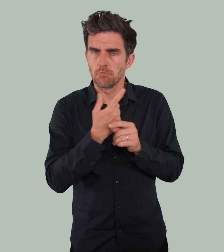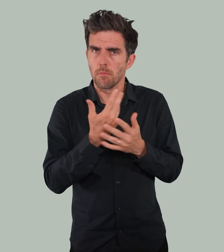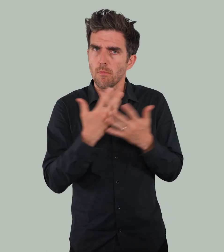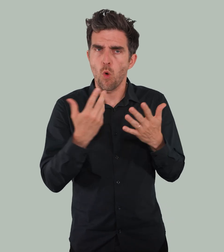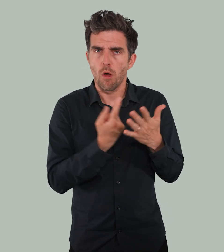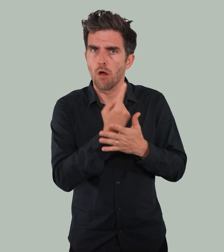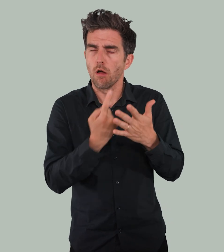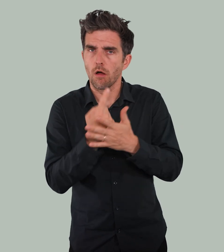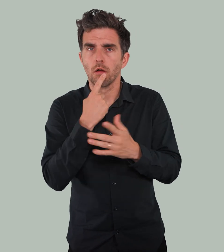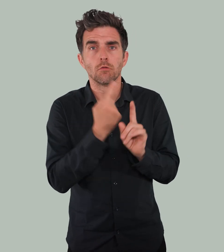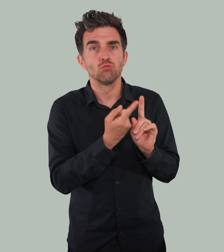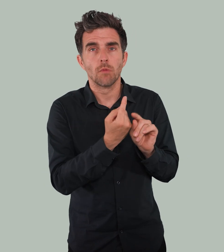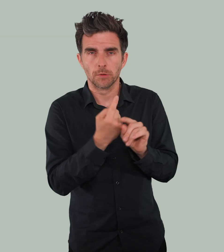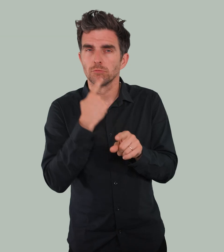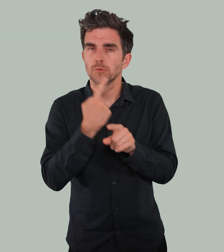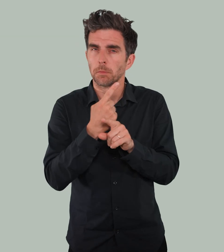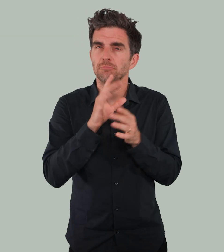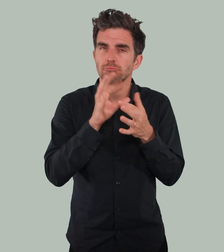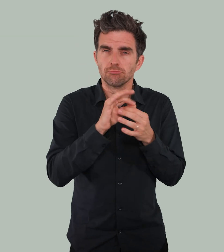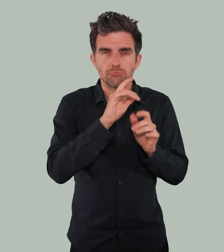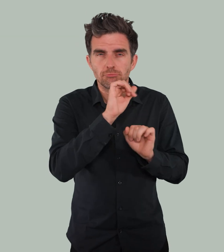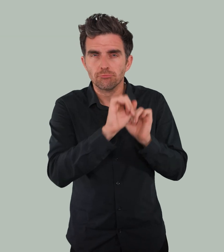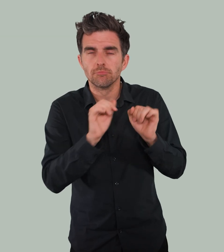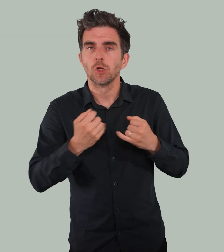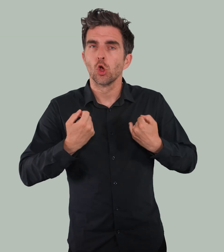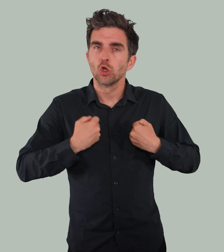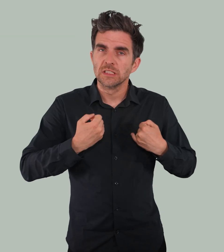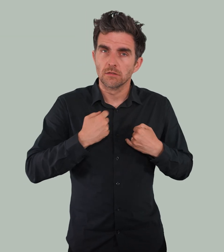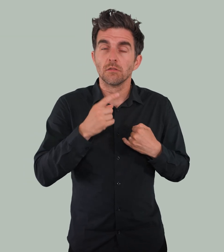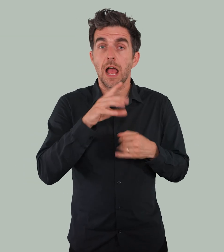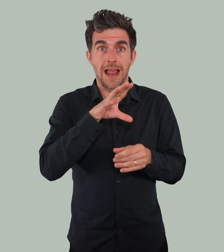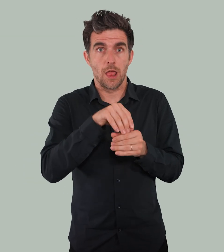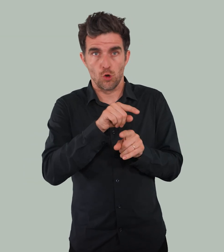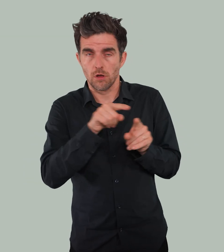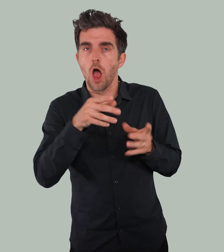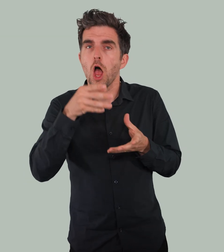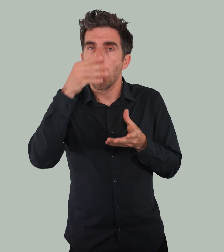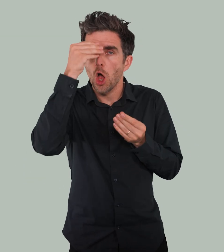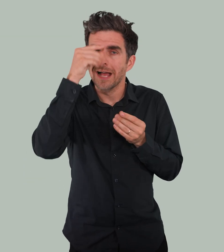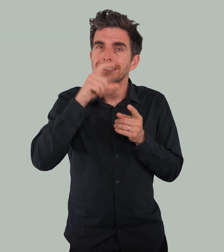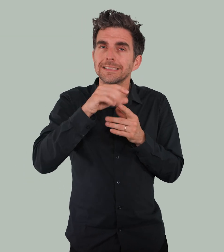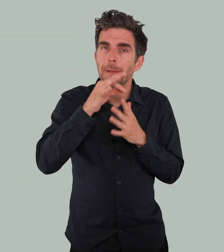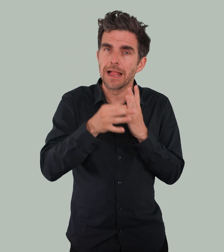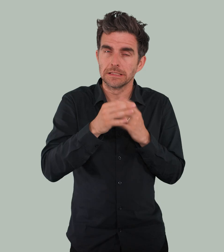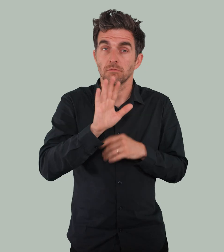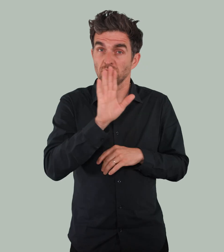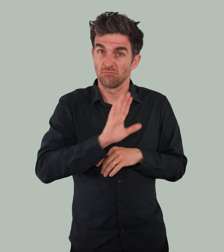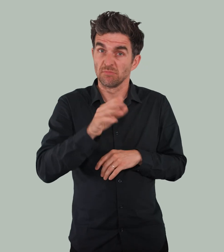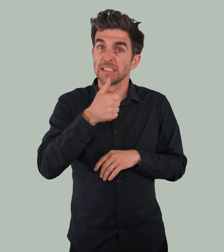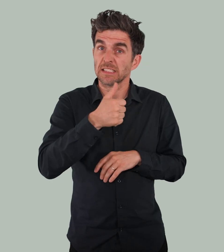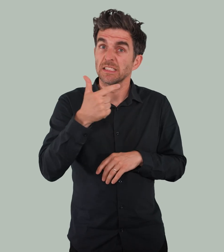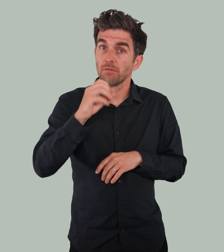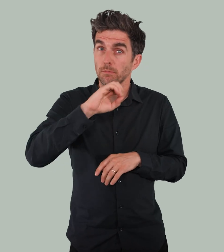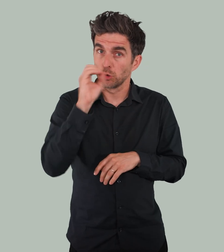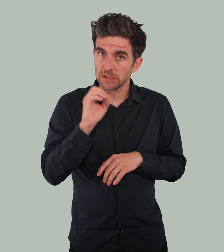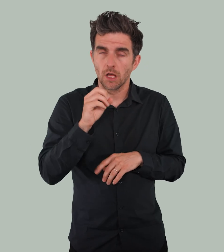that mention certain conditions, including learning disability (around 67%),